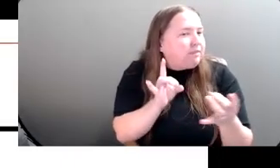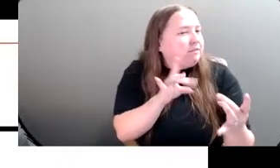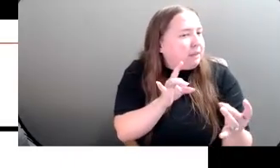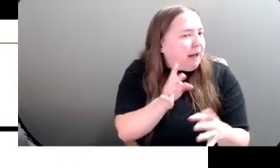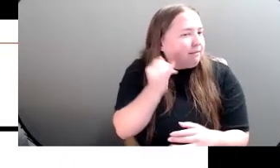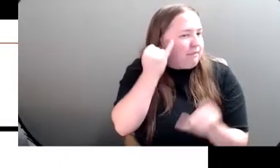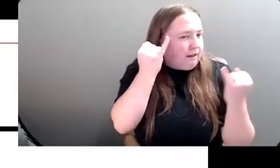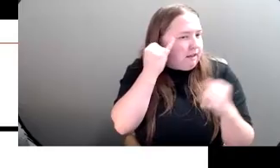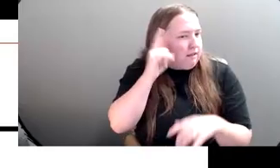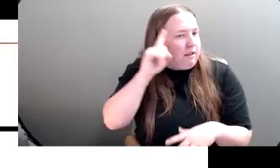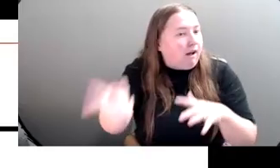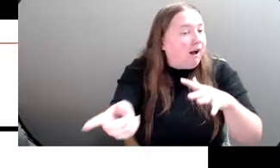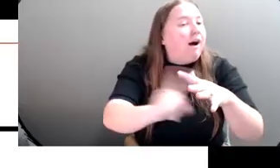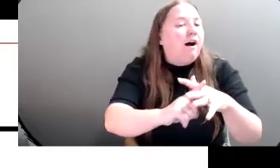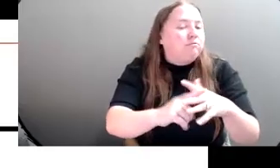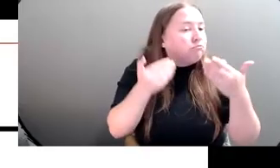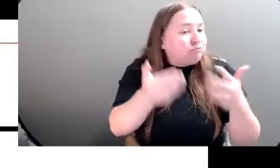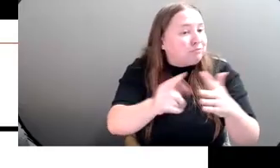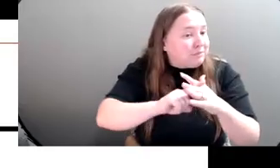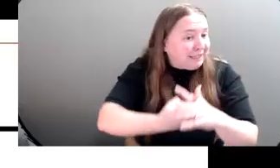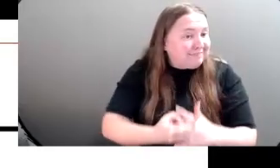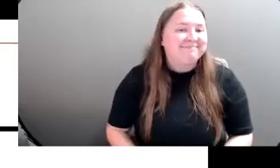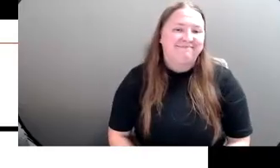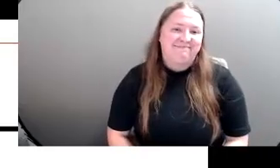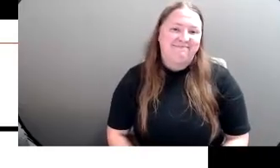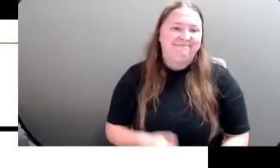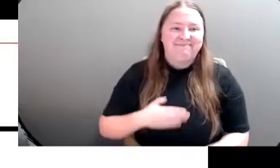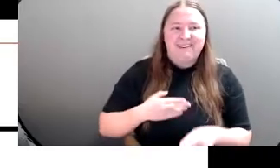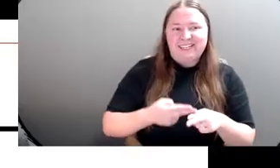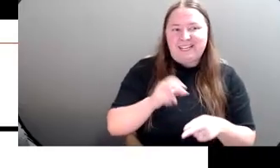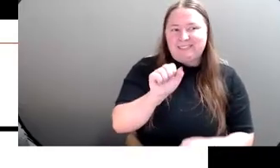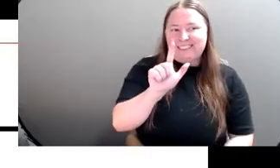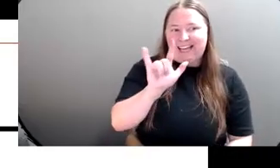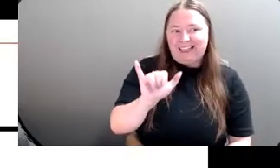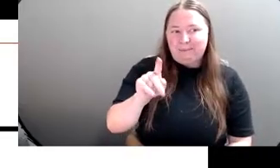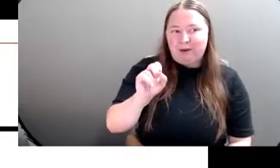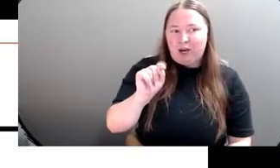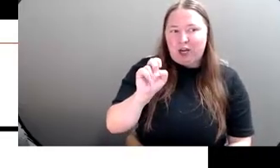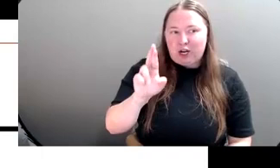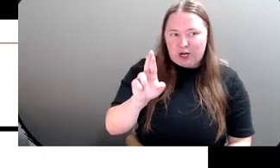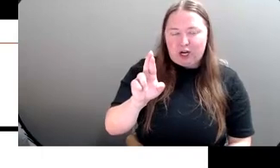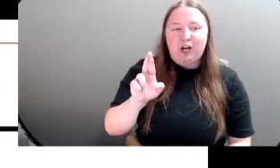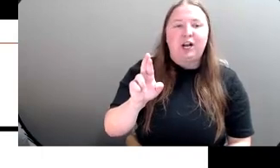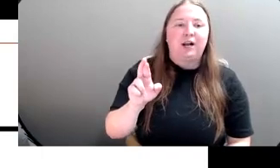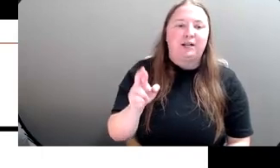So, let's just go ahead and get started. My name is Sally Potter, and I am the,